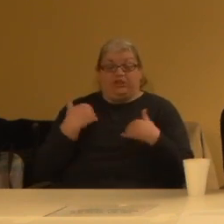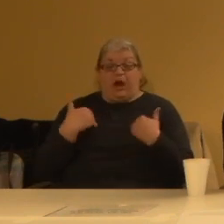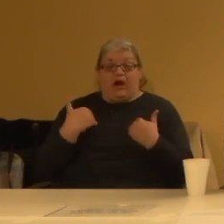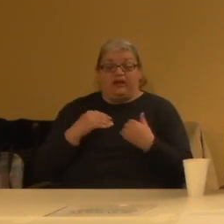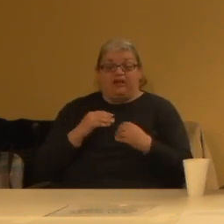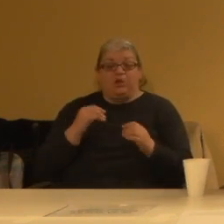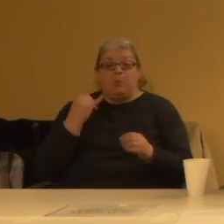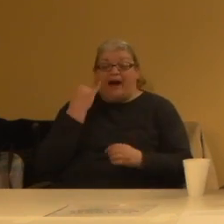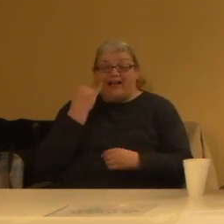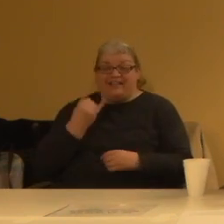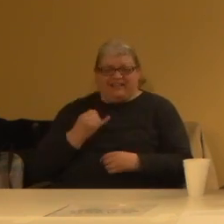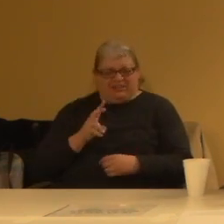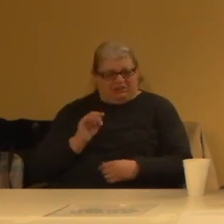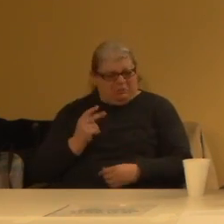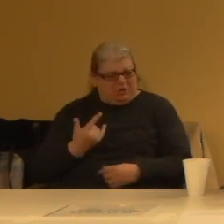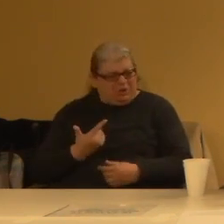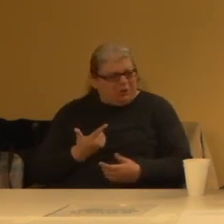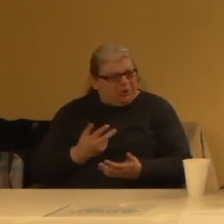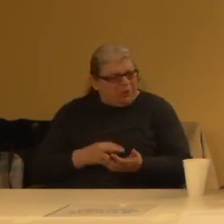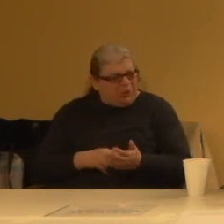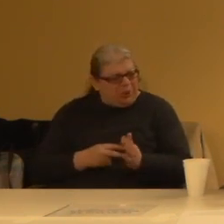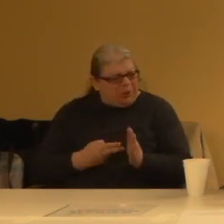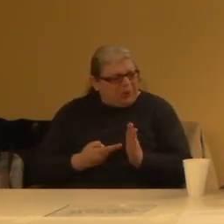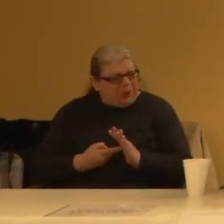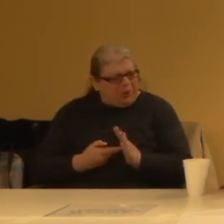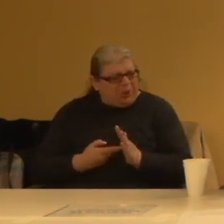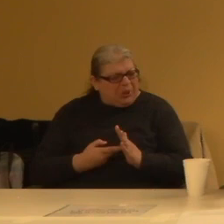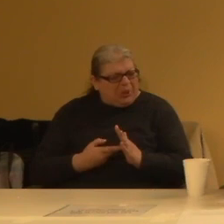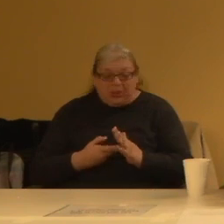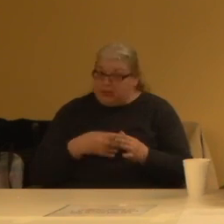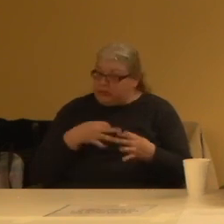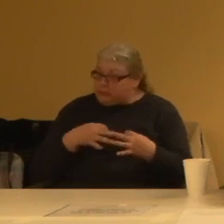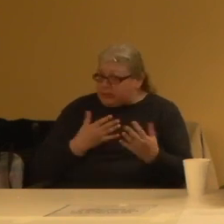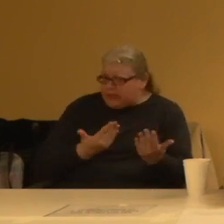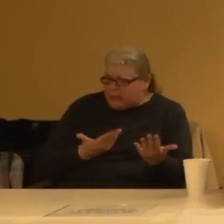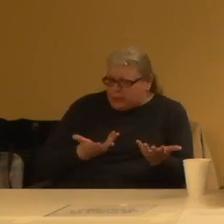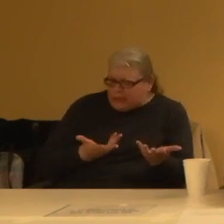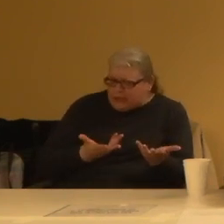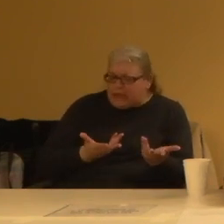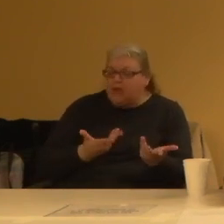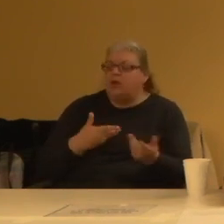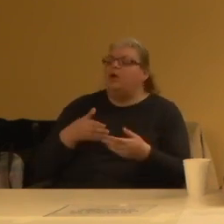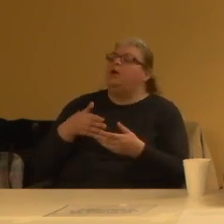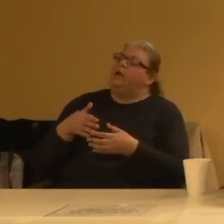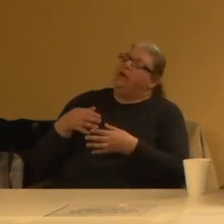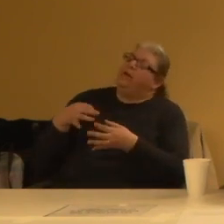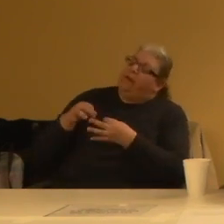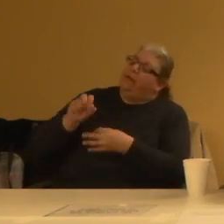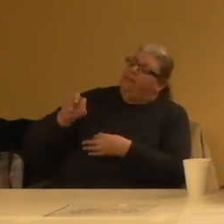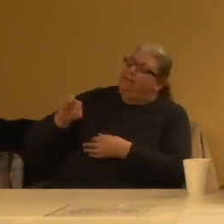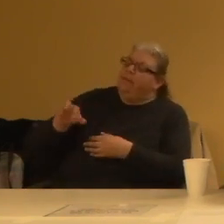and was like, "I need some 'splaining please," what is that?" And then she said what it was, and I am not kidding,